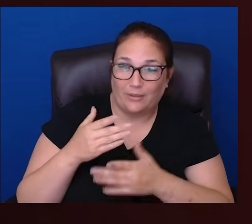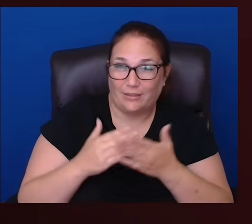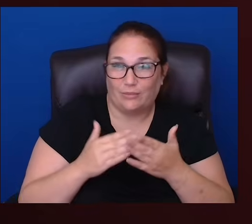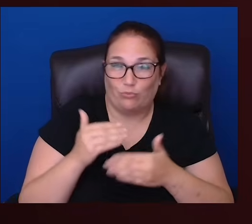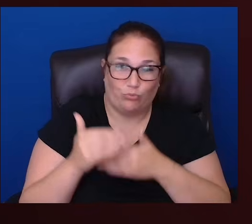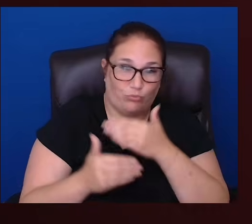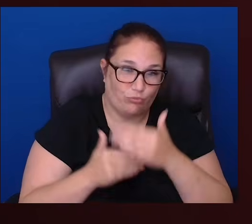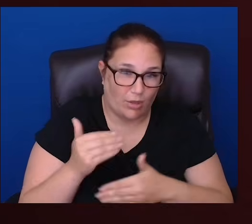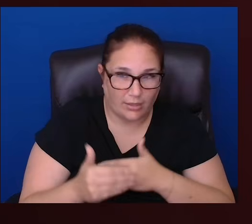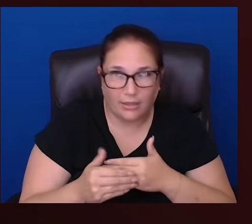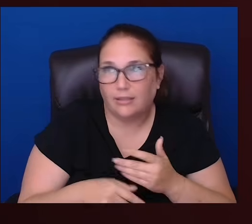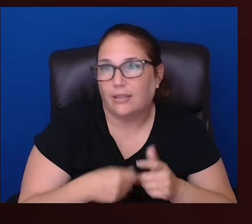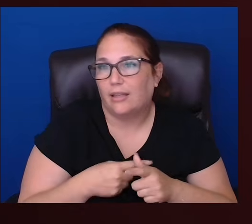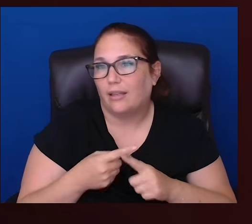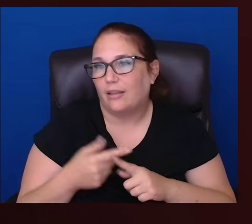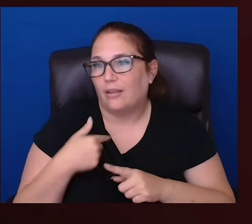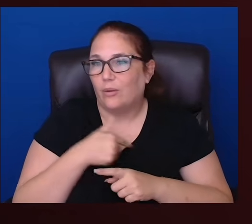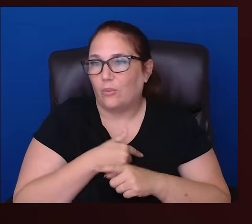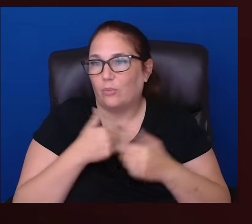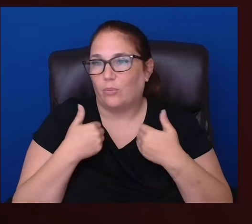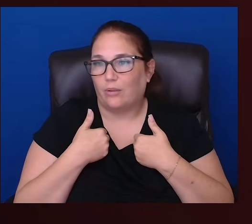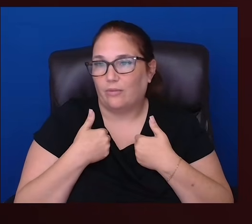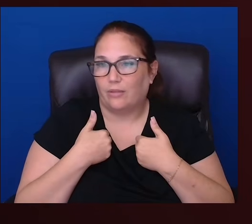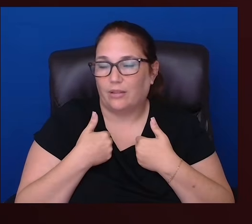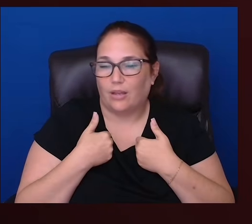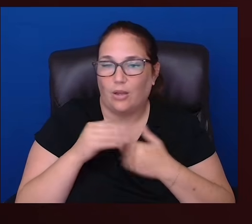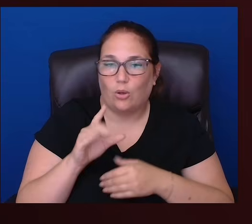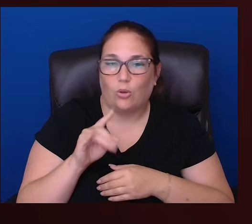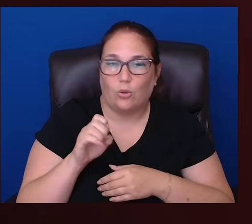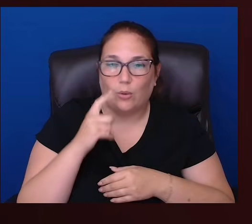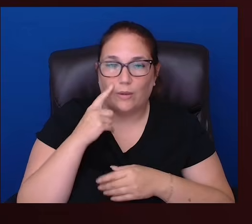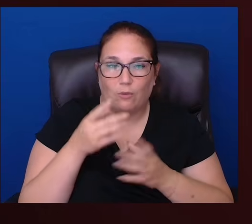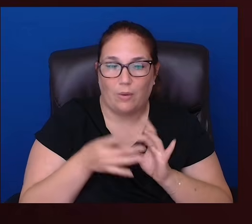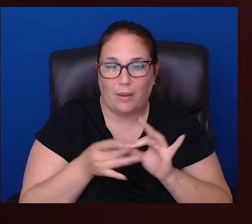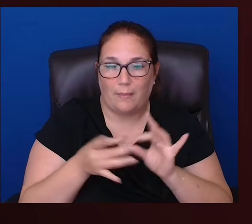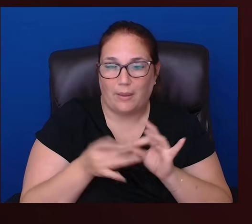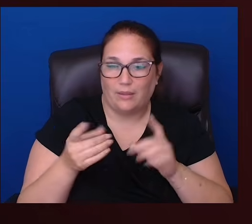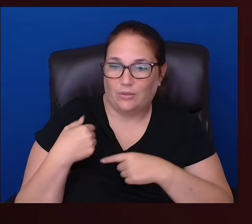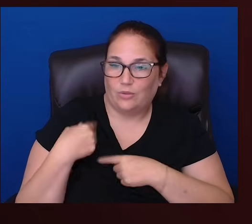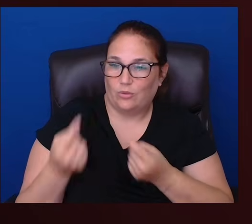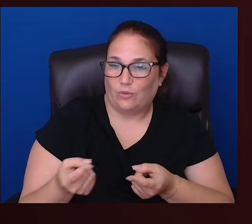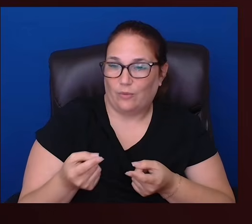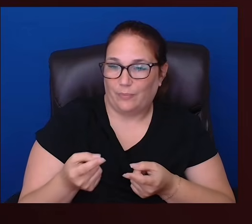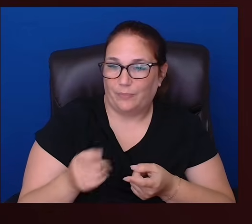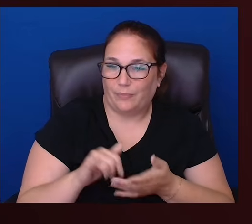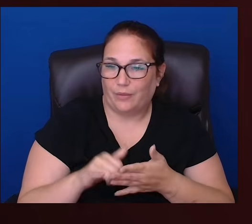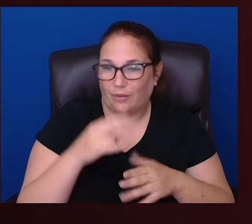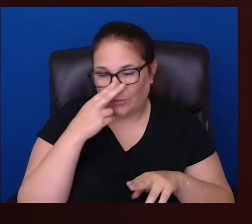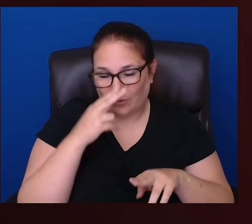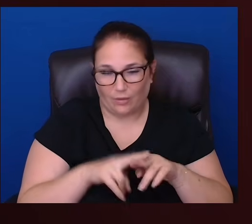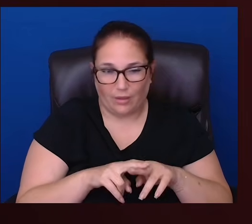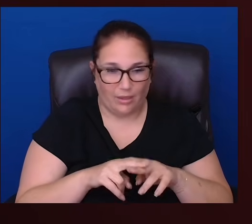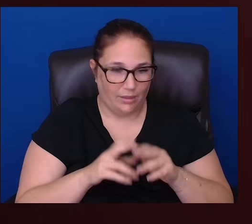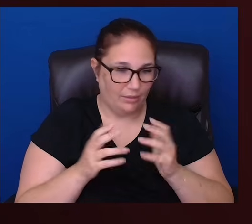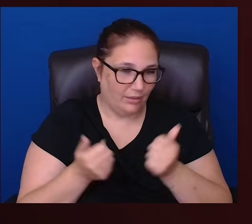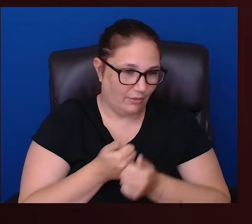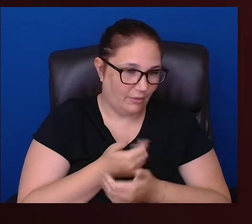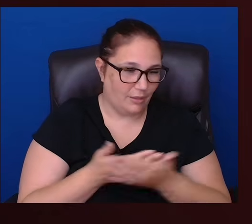got code here for messages, so on and so forth. That's all fun and dandy but what is the heart of this?